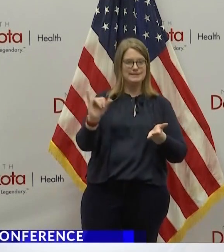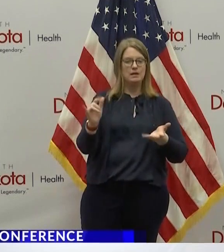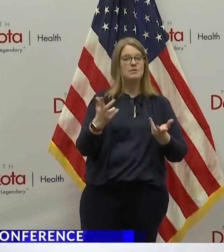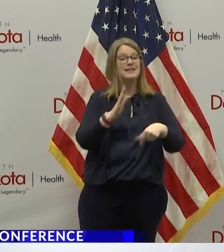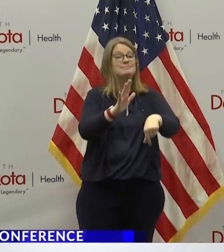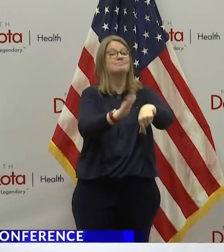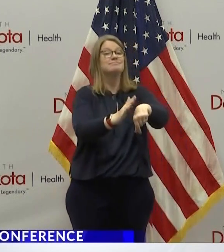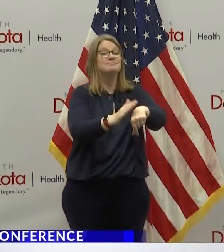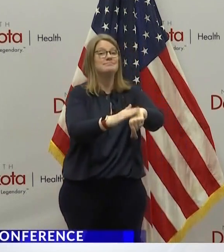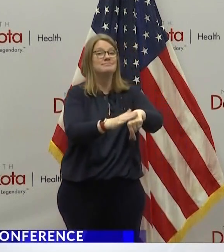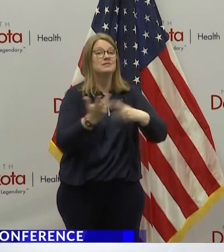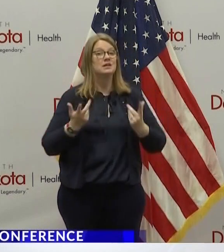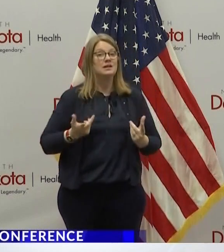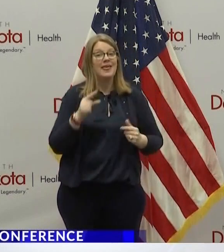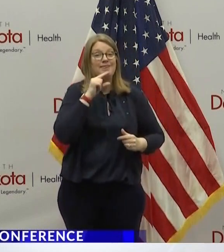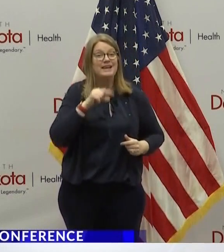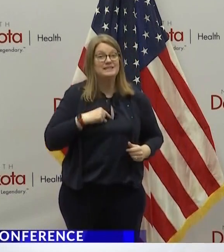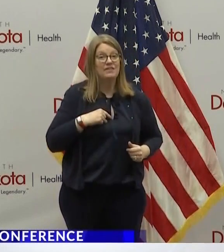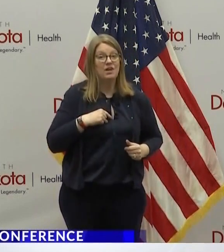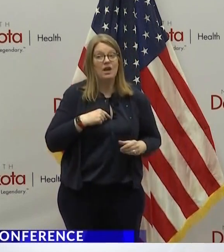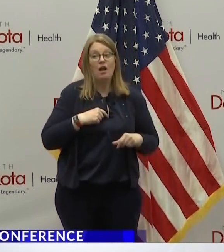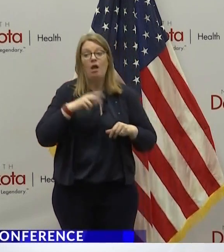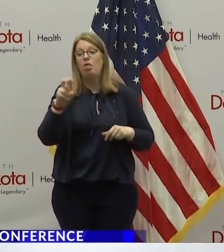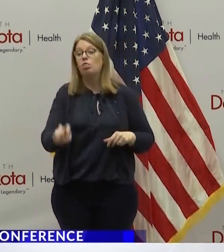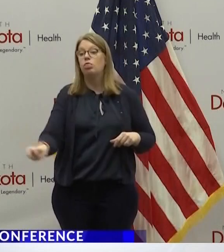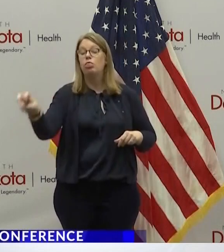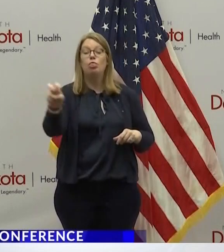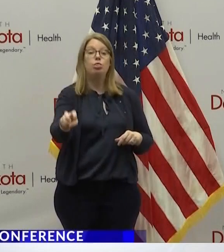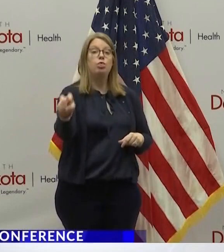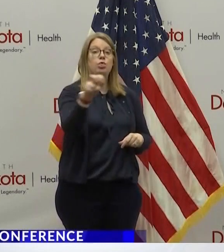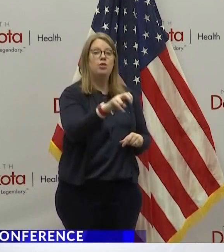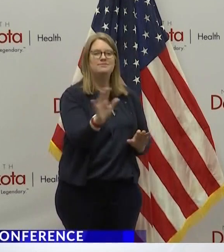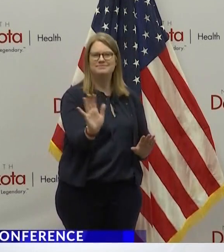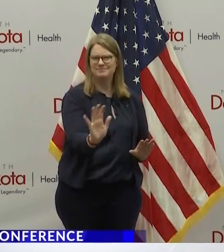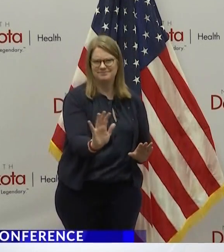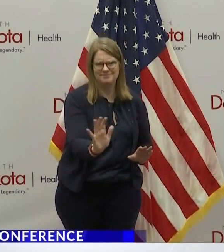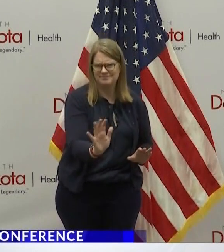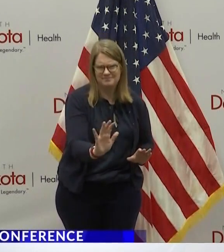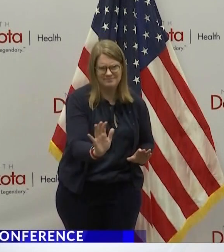TO LEAD IN NORTH DAKOTA. THE CDC YESTERDAY ADVISED THE SAME THING THAT 2 DOCTORS SPOKE